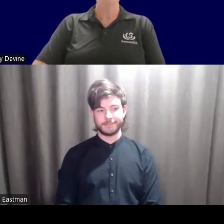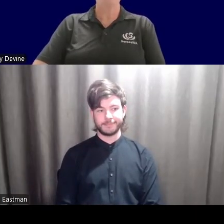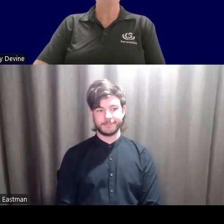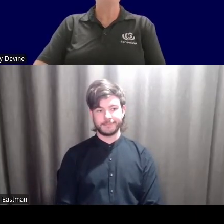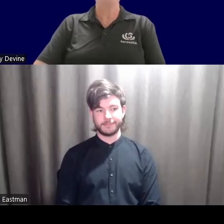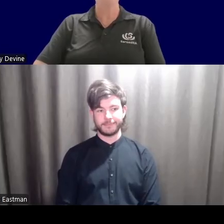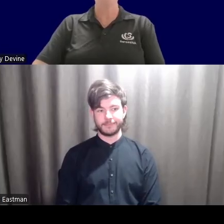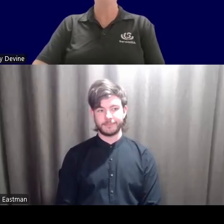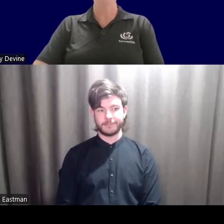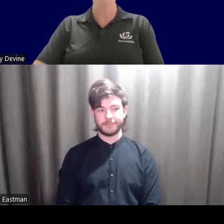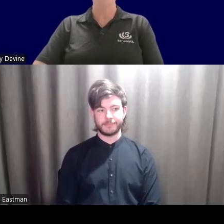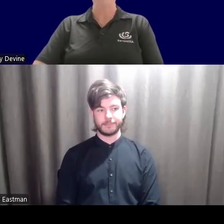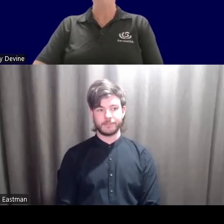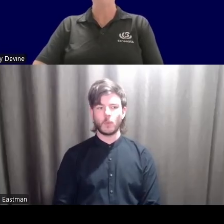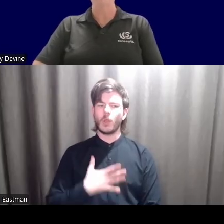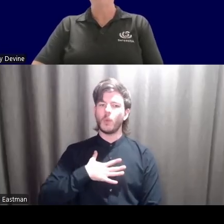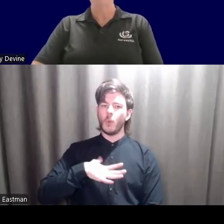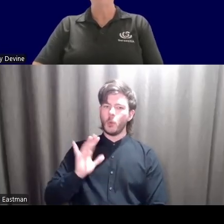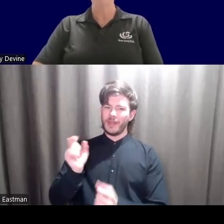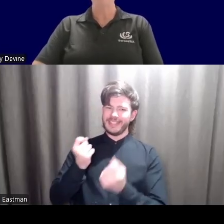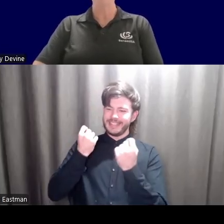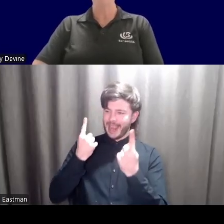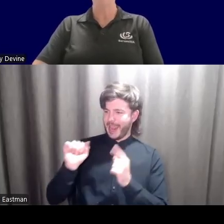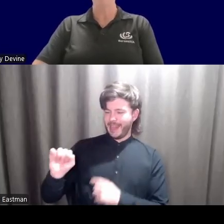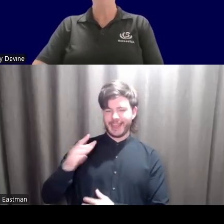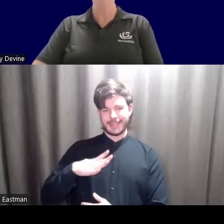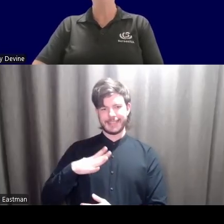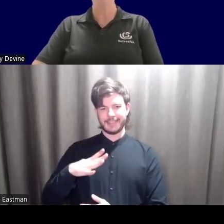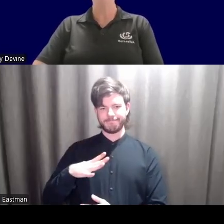We want to understand the individual's needs. We need to take time and be